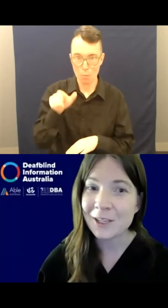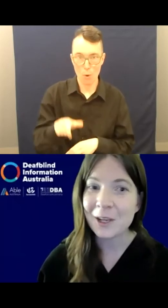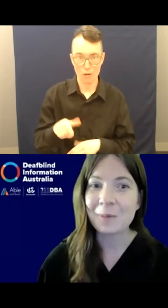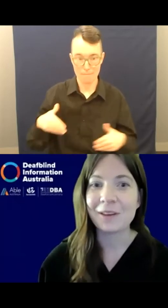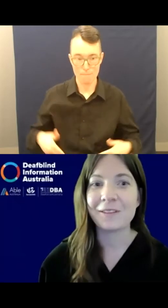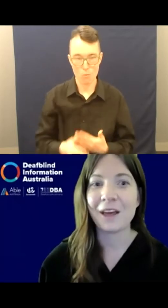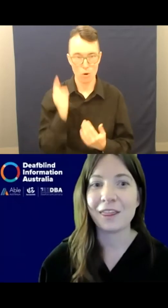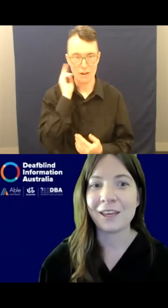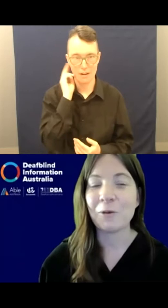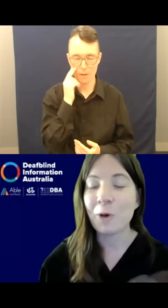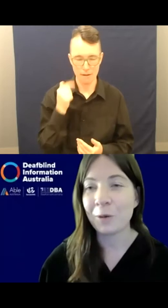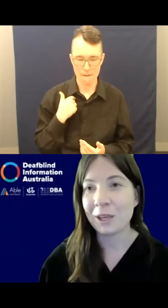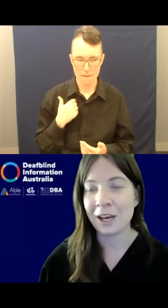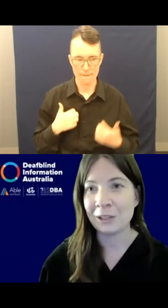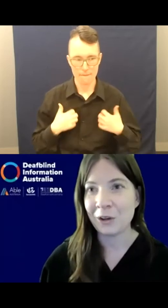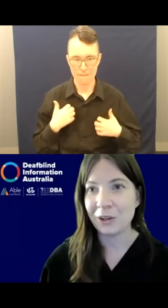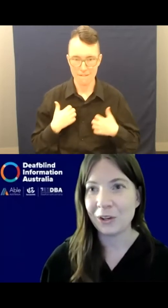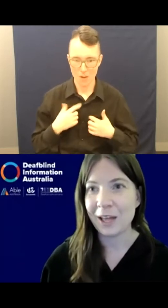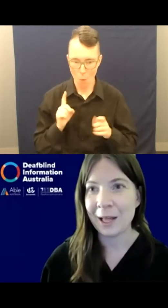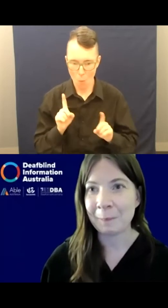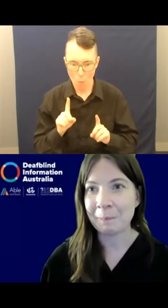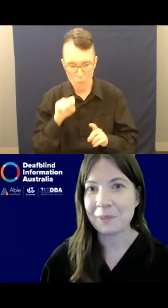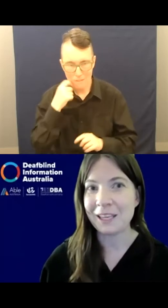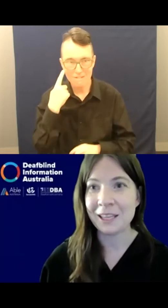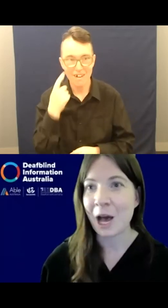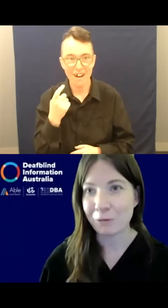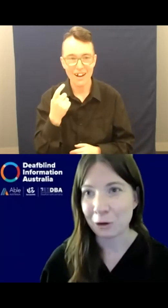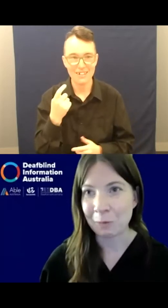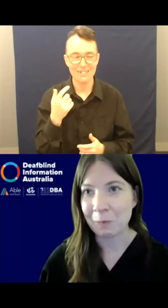because I think what are we going to unlock in the art room?